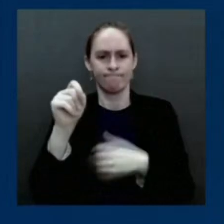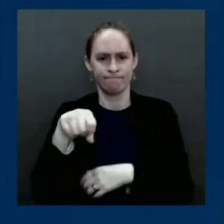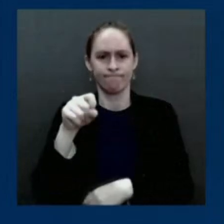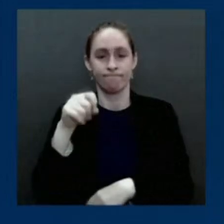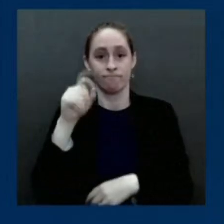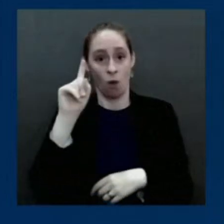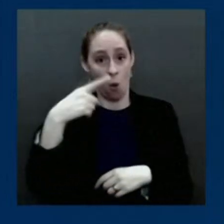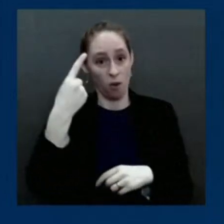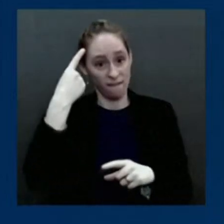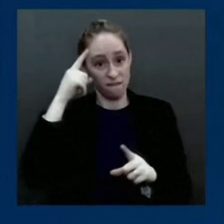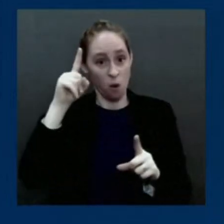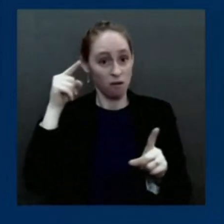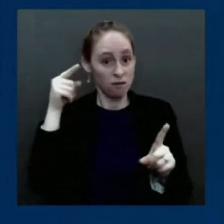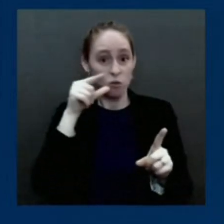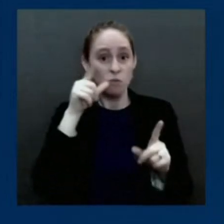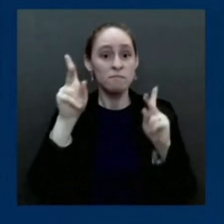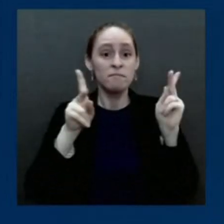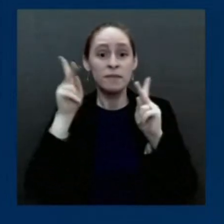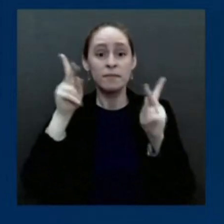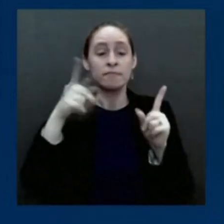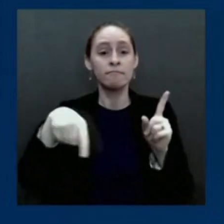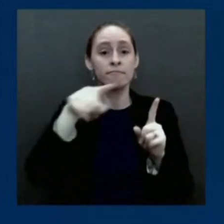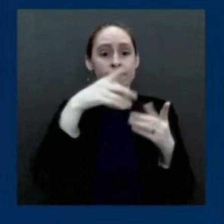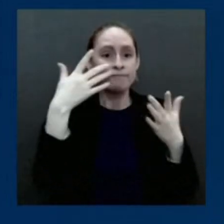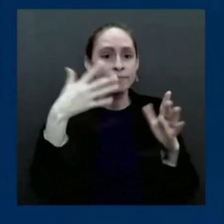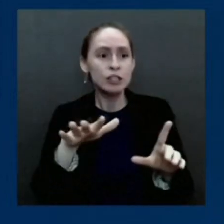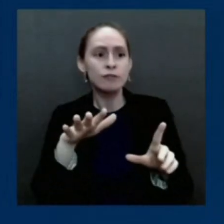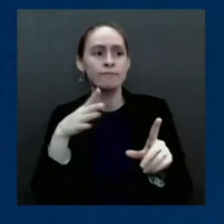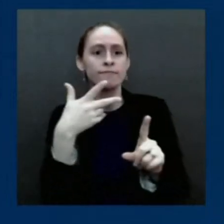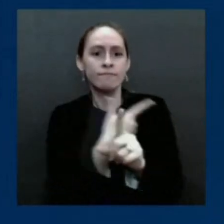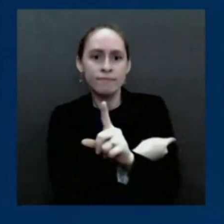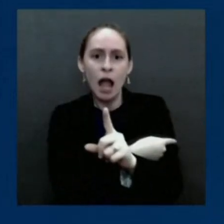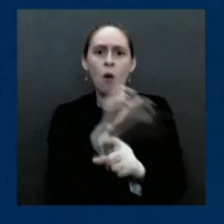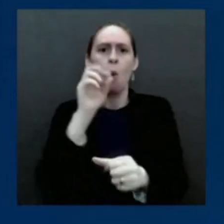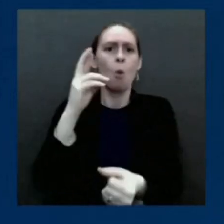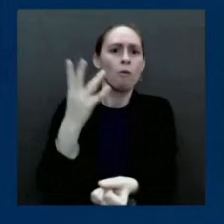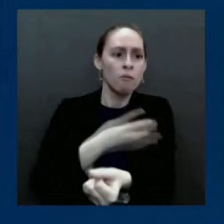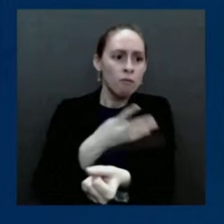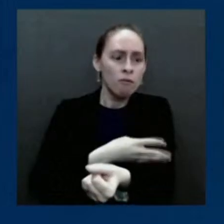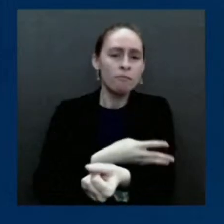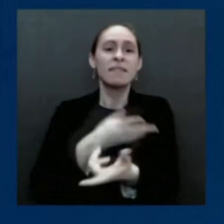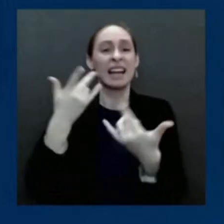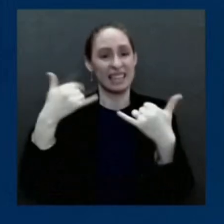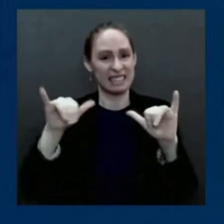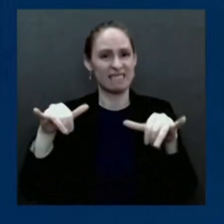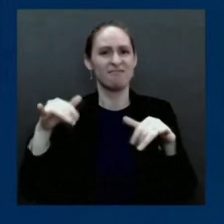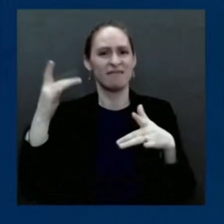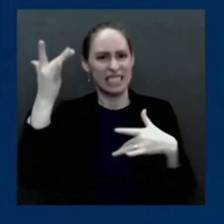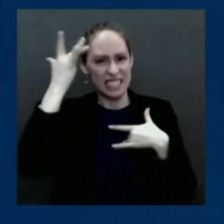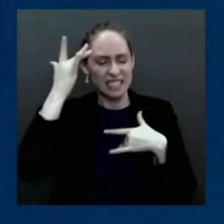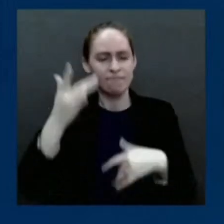INVASION OF IMMUNITY FROM VACCINE INDUCED ANTI BODIES AND CLEARLY THERE IS A DEGREE OF